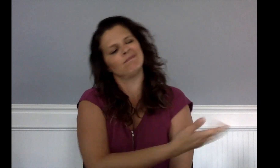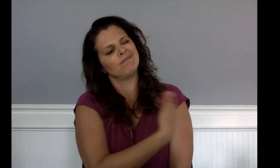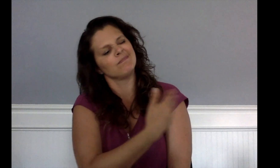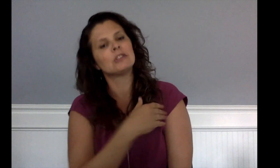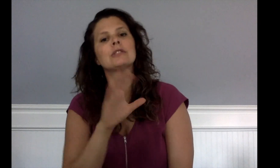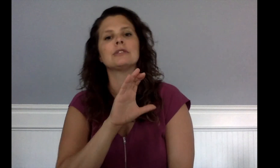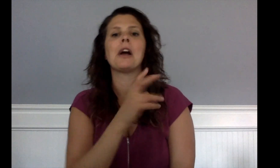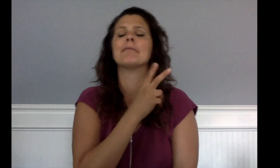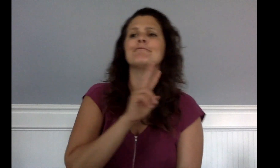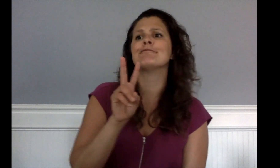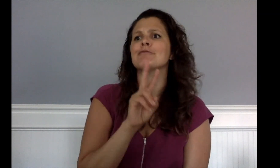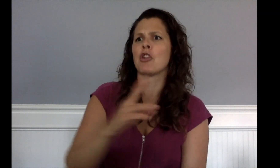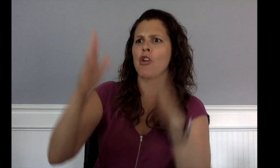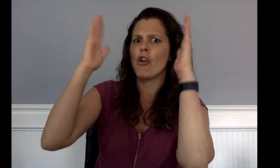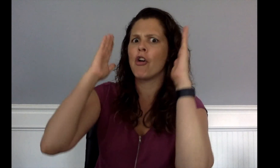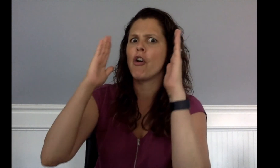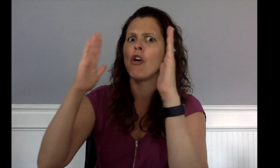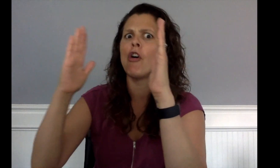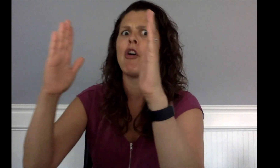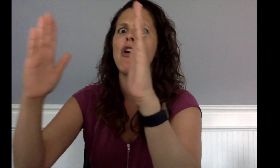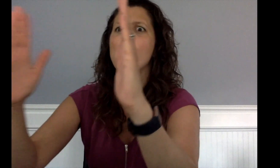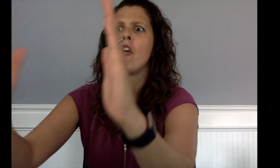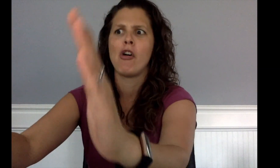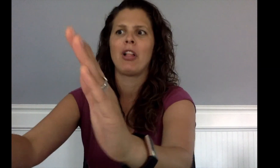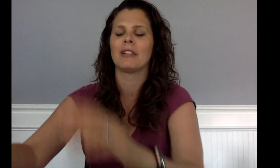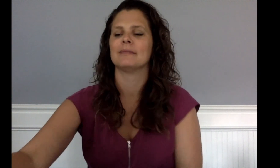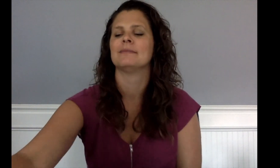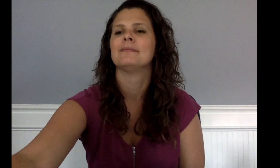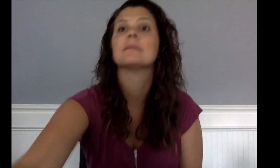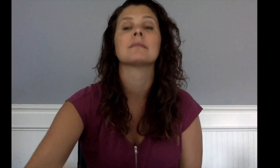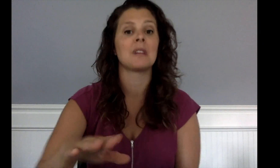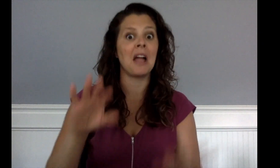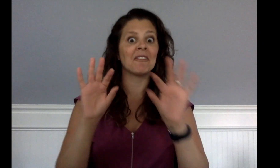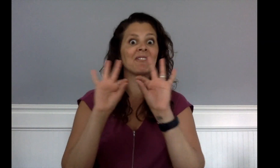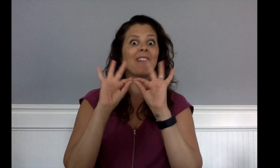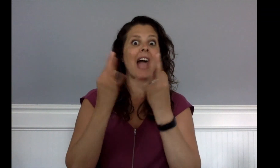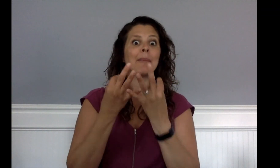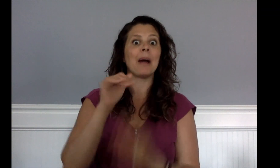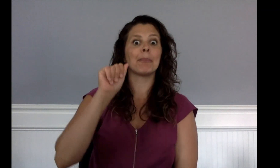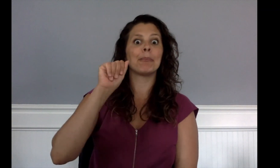Frog led Charlie down the hall away from the Castle